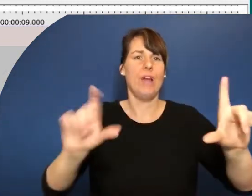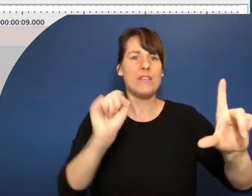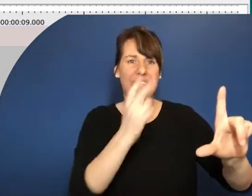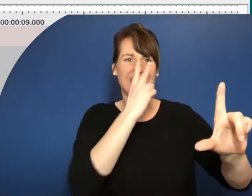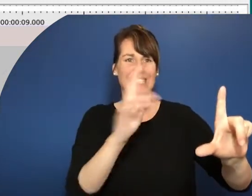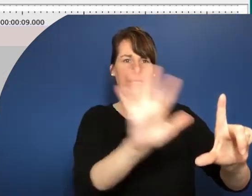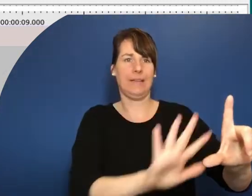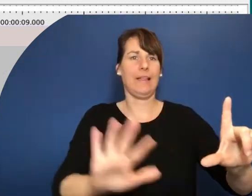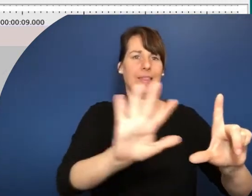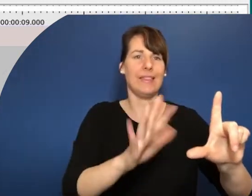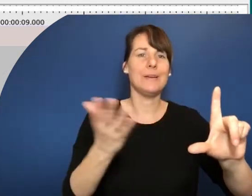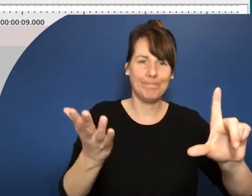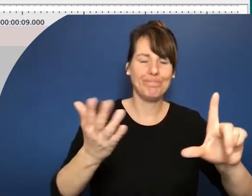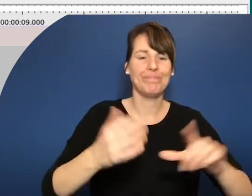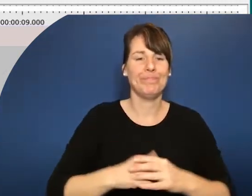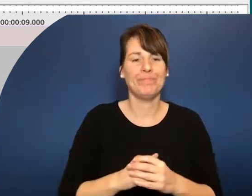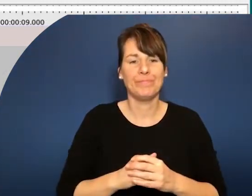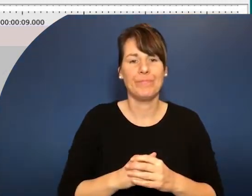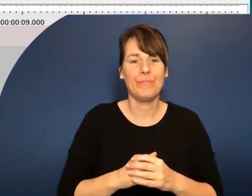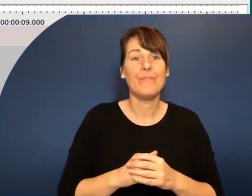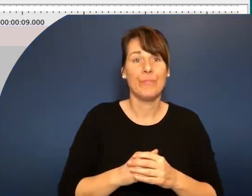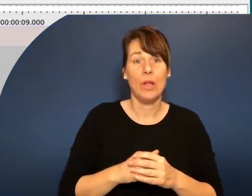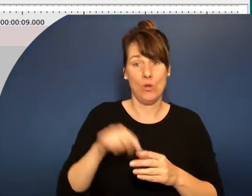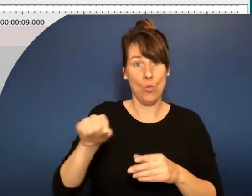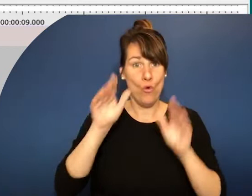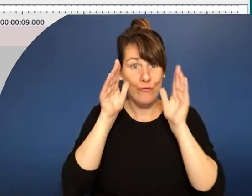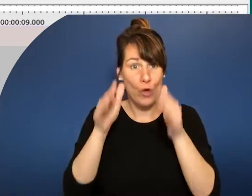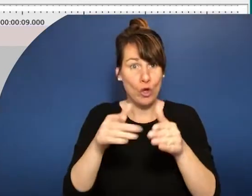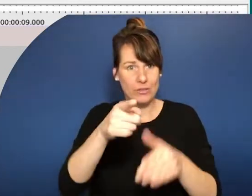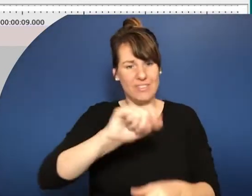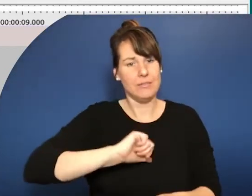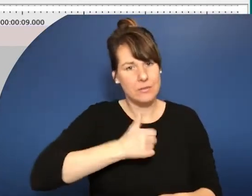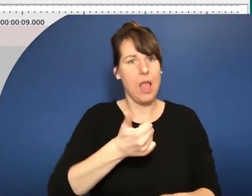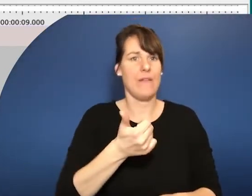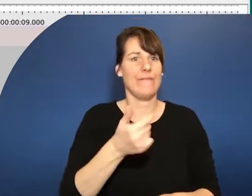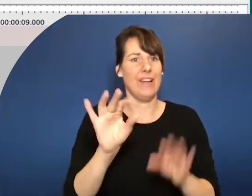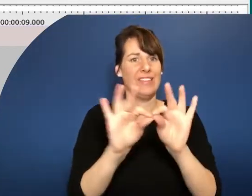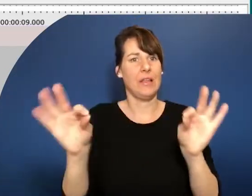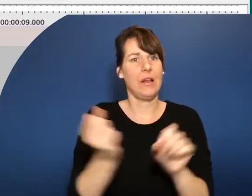of the sign language video that we'll be working on now in this video and in the other videos,